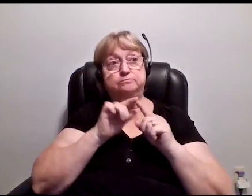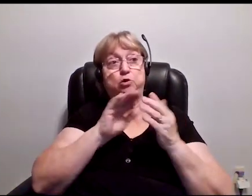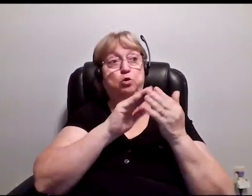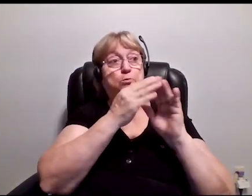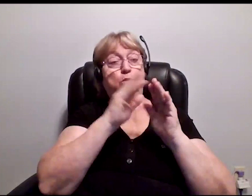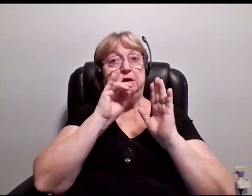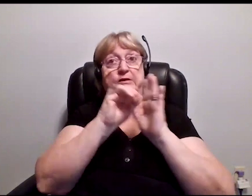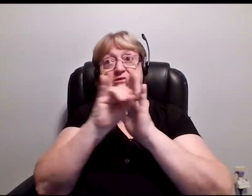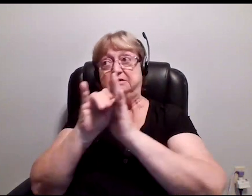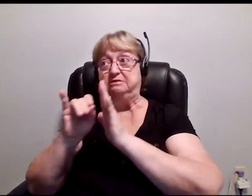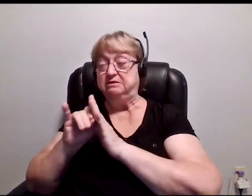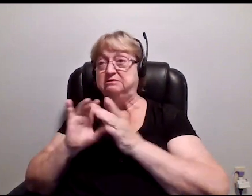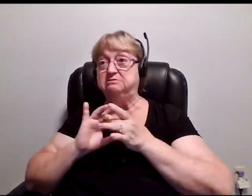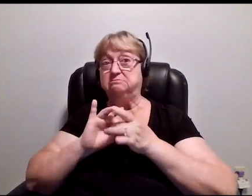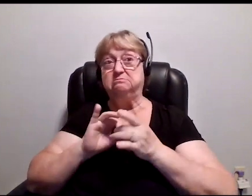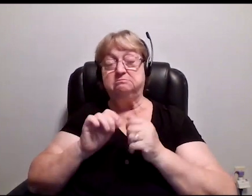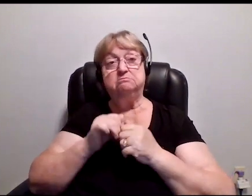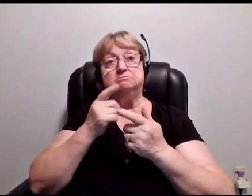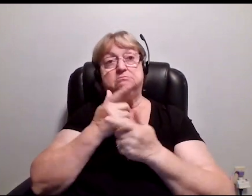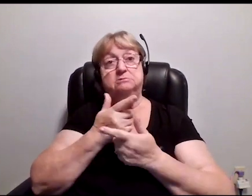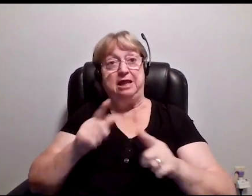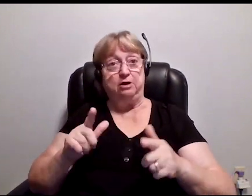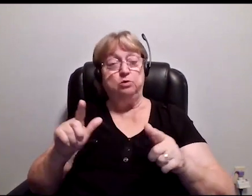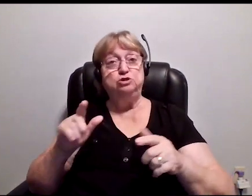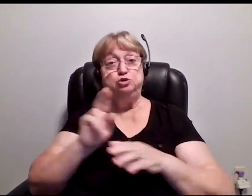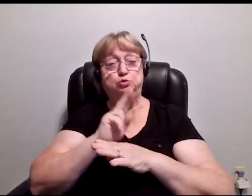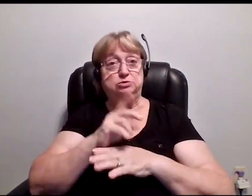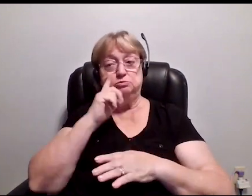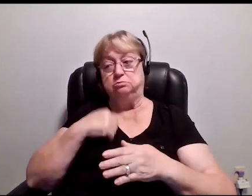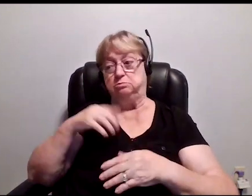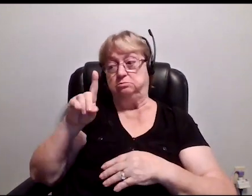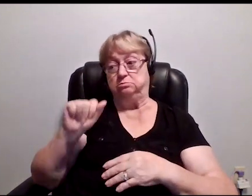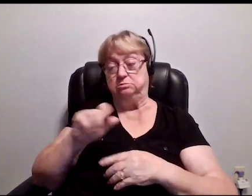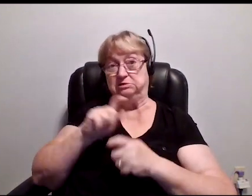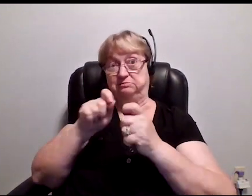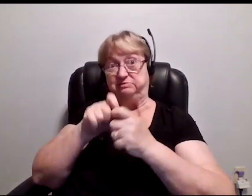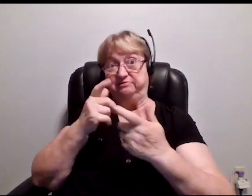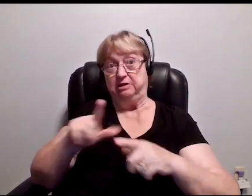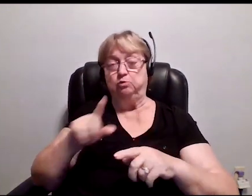especially regarding language usage as we know that disability-specific language varies from person to person